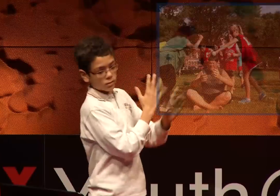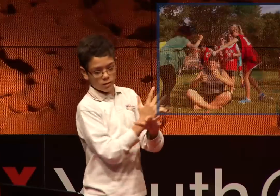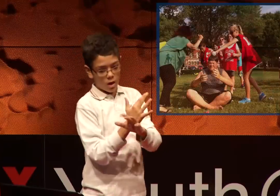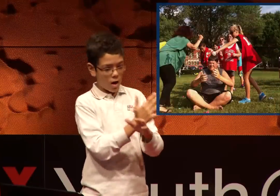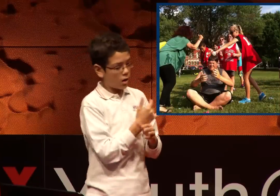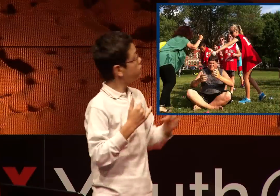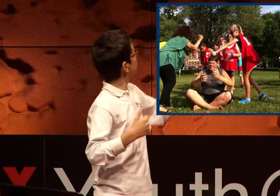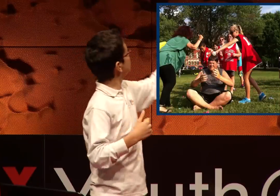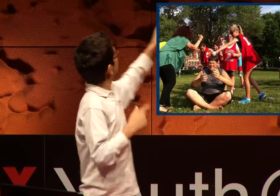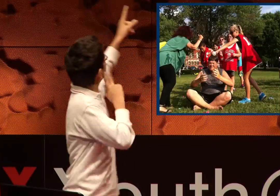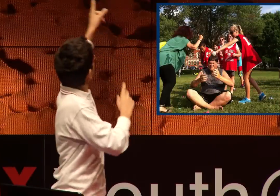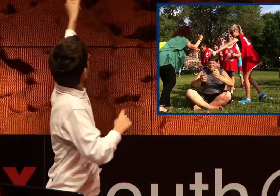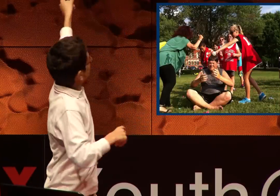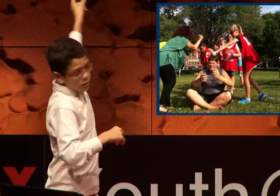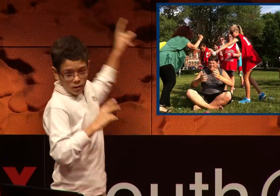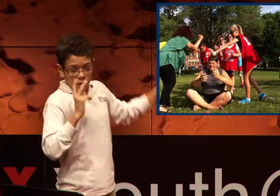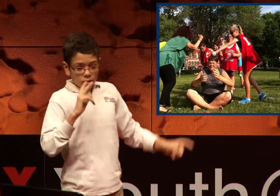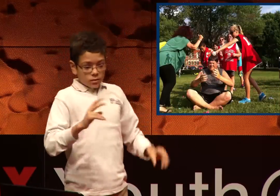We are playing there in one of the fields.